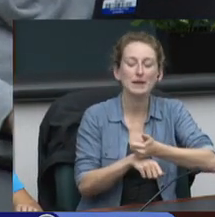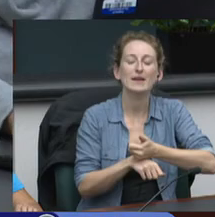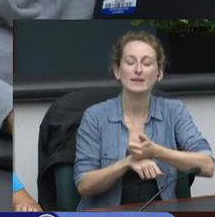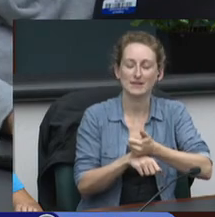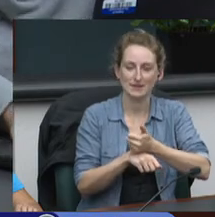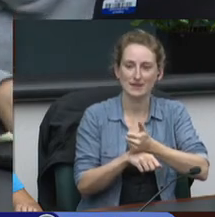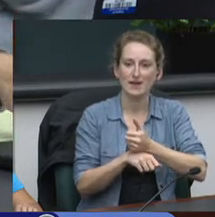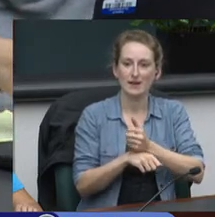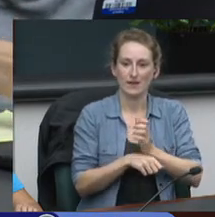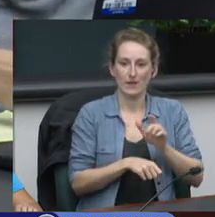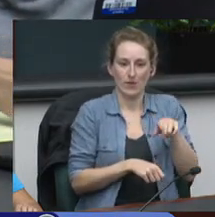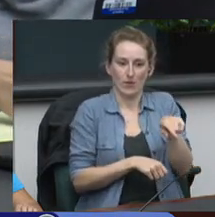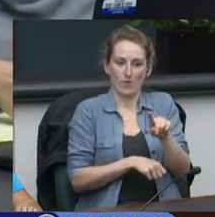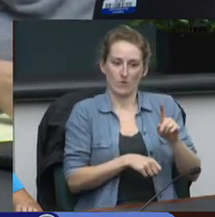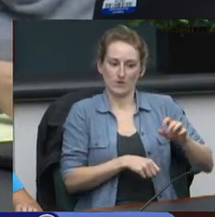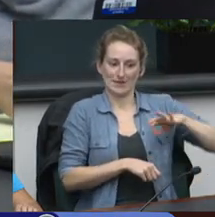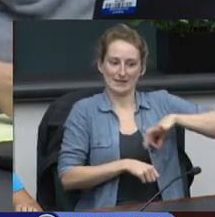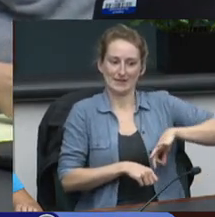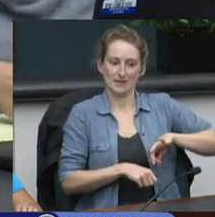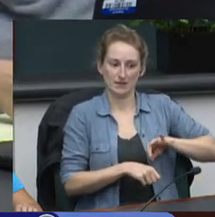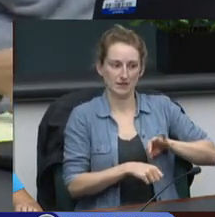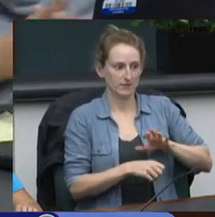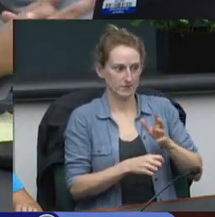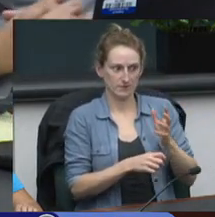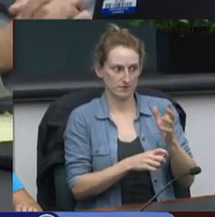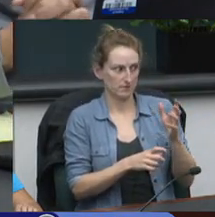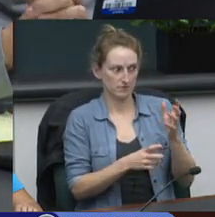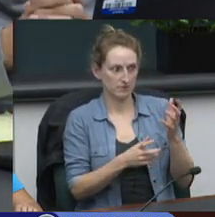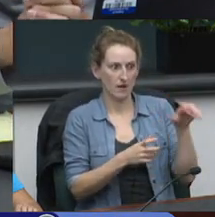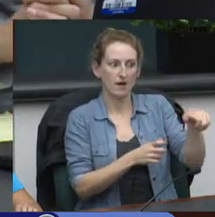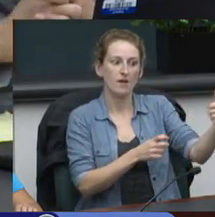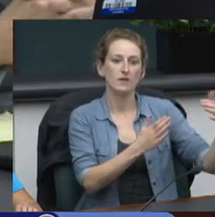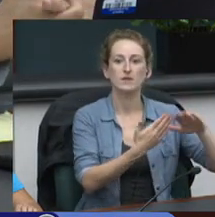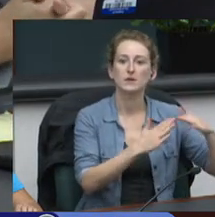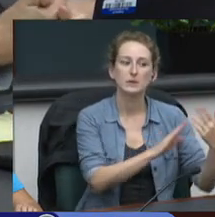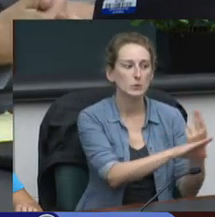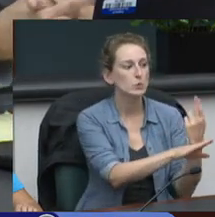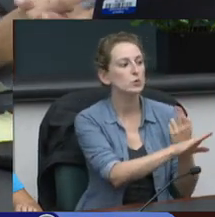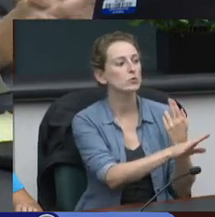there's generally arranged from my understanding of 10 to 20 percent